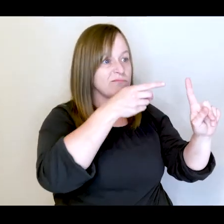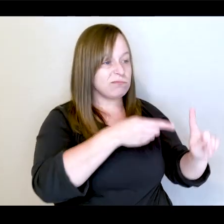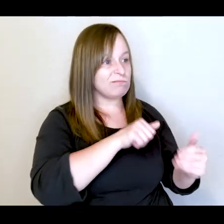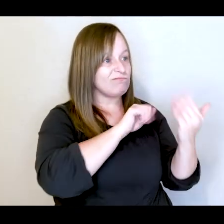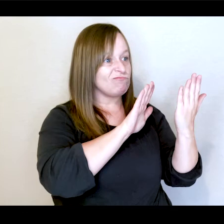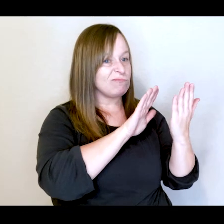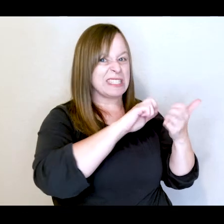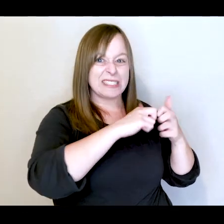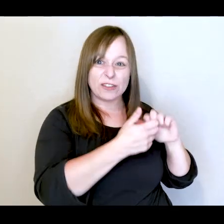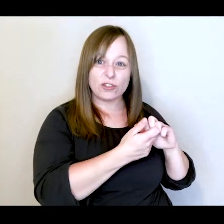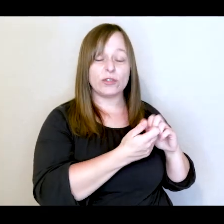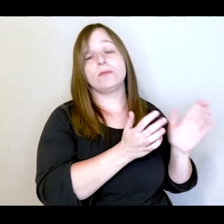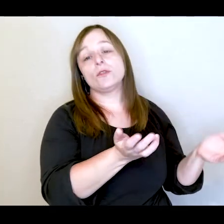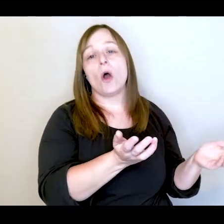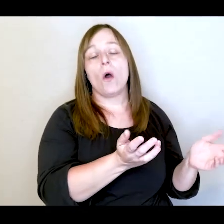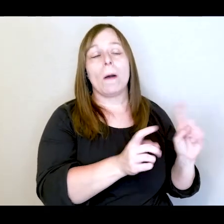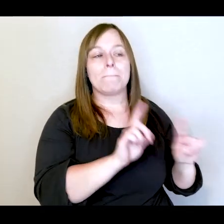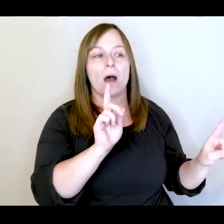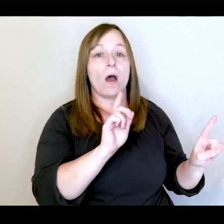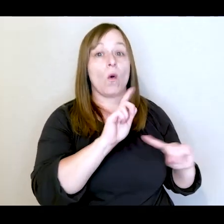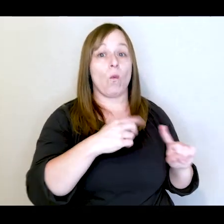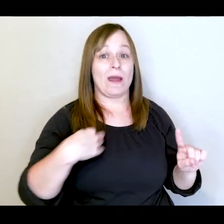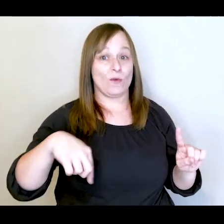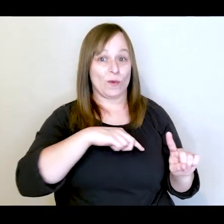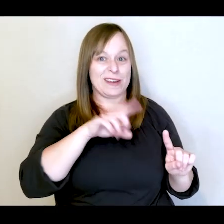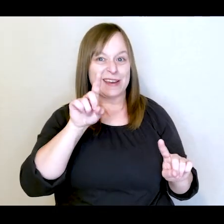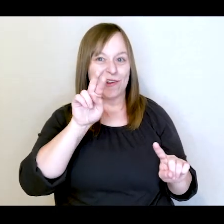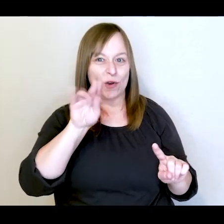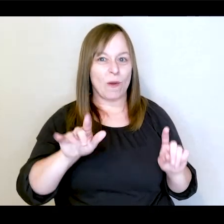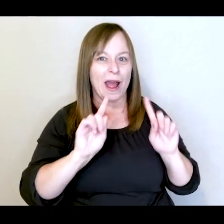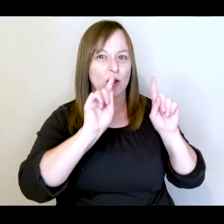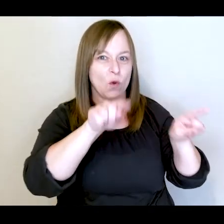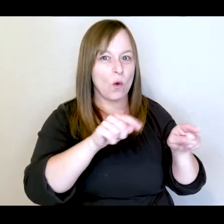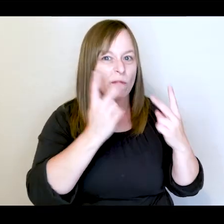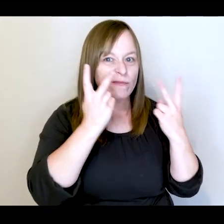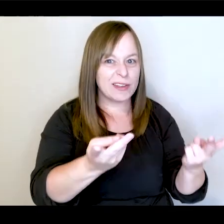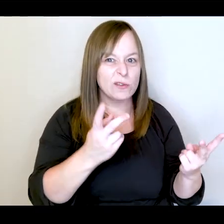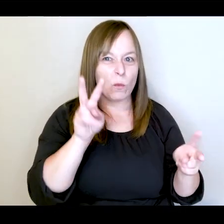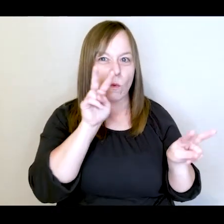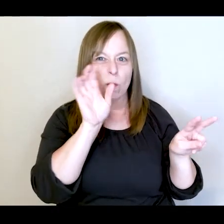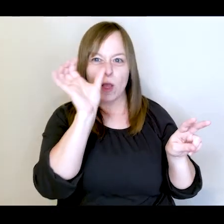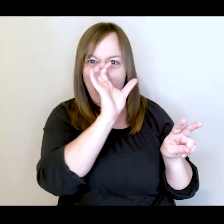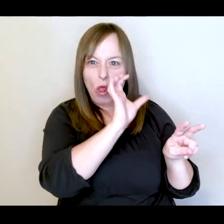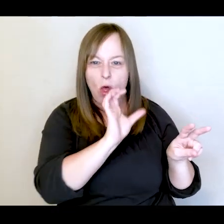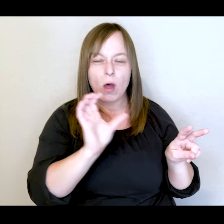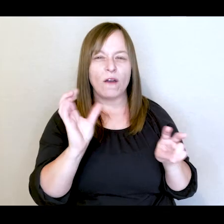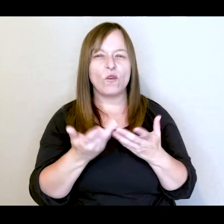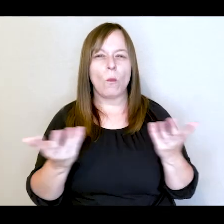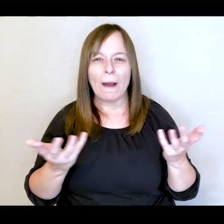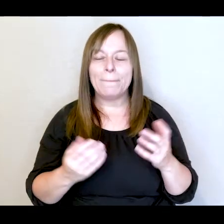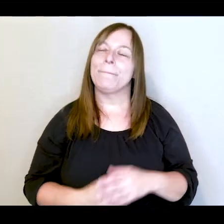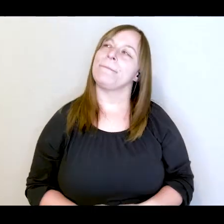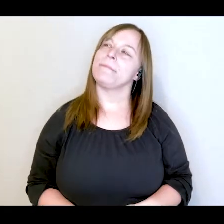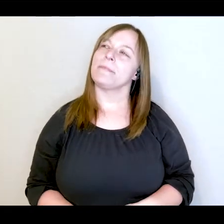address these issues. So-- but when we're there, what we're looking for is are